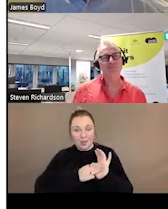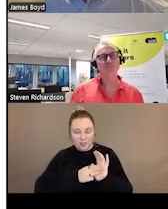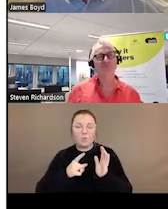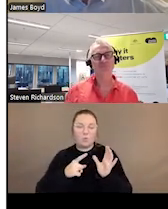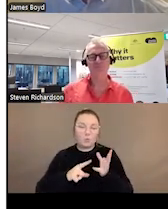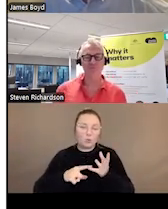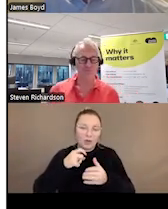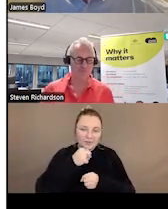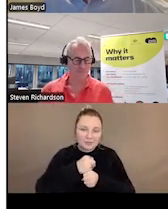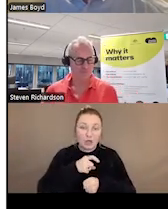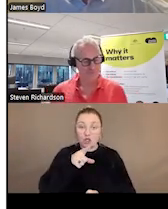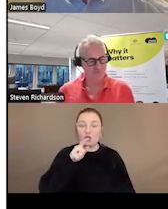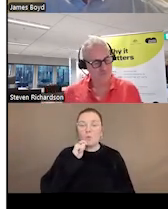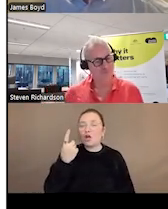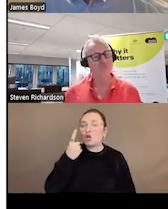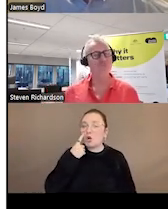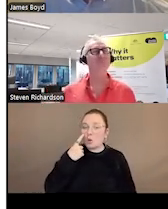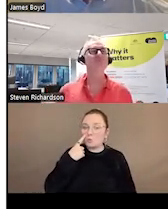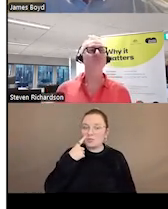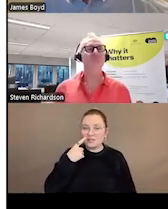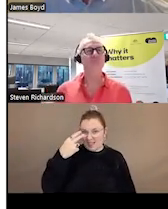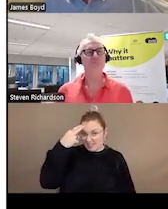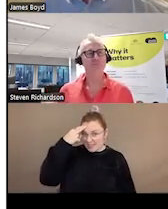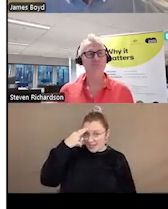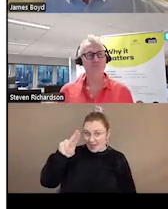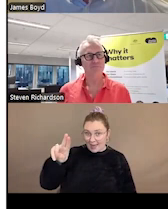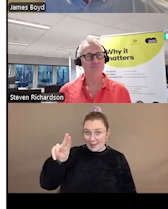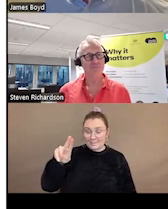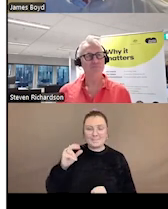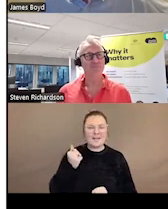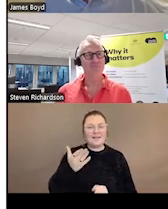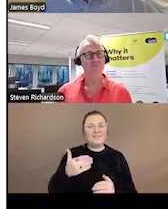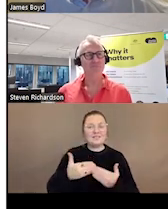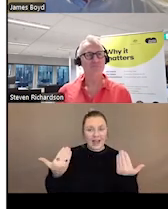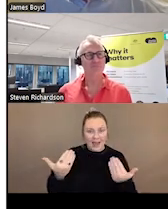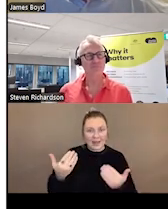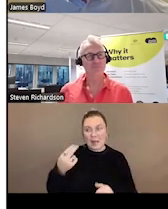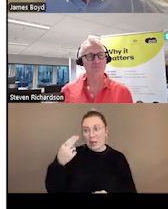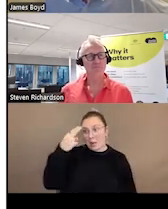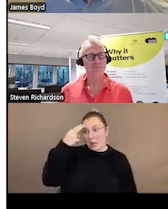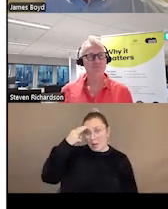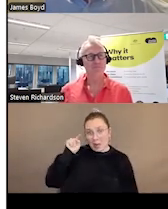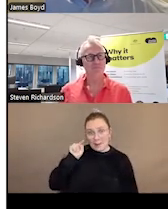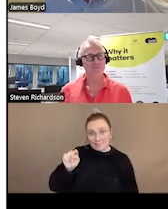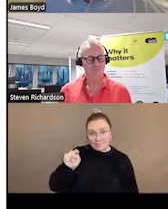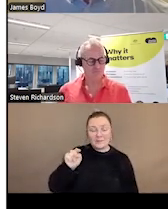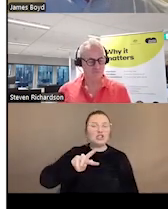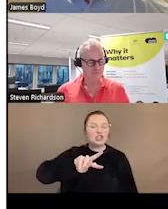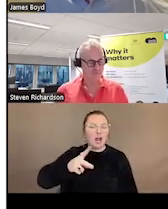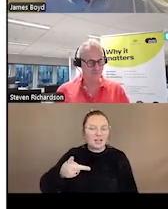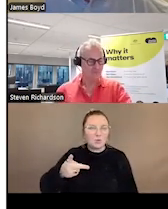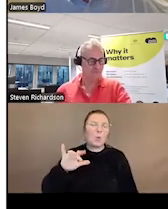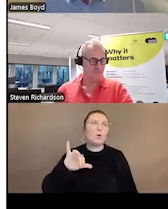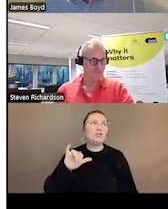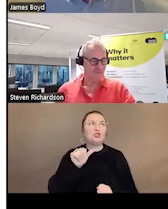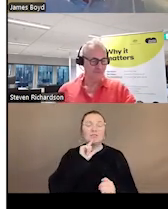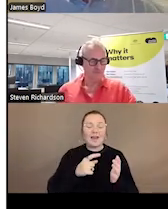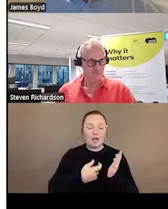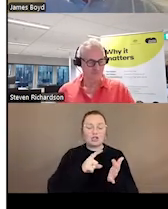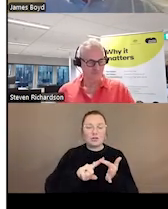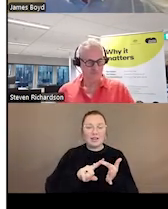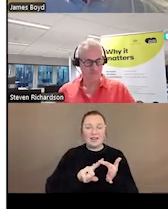you will notice that the name of the Giving Day has been changed or renamed to AusArts Day.